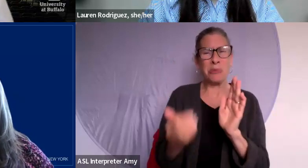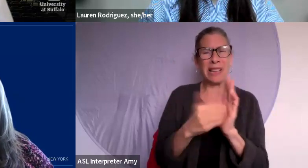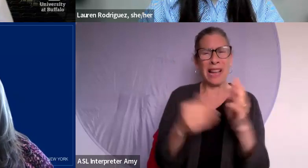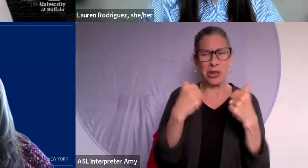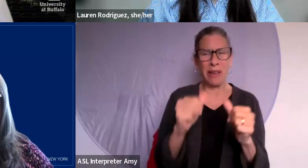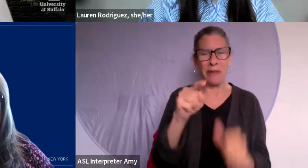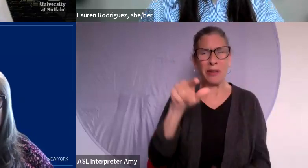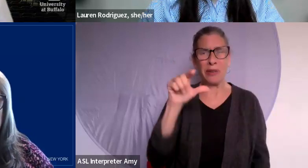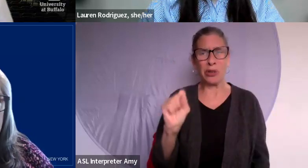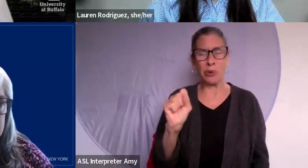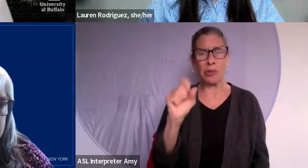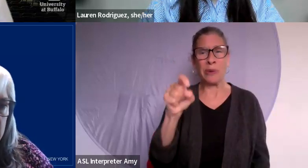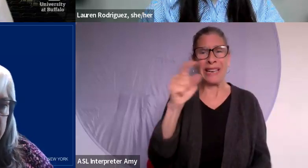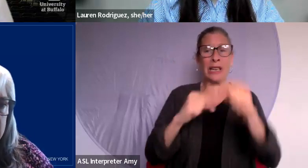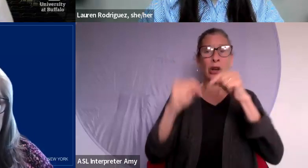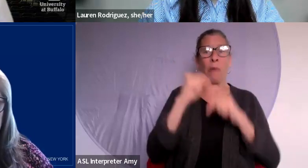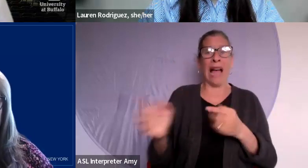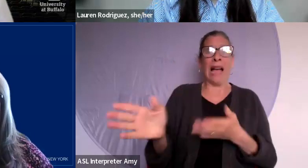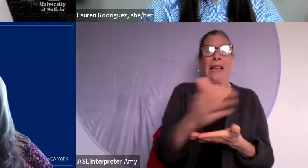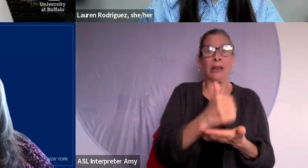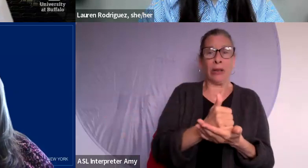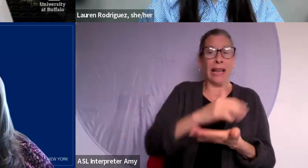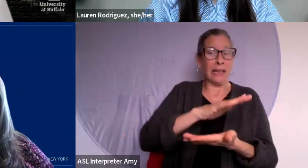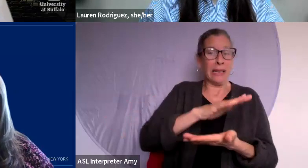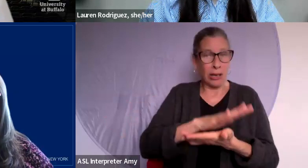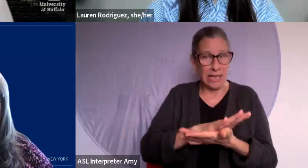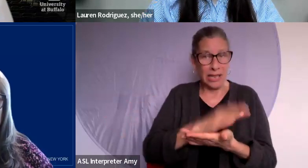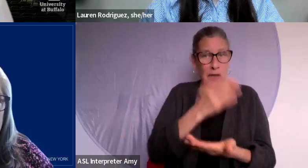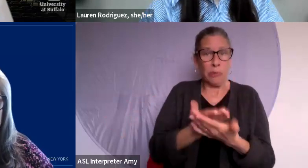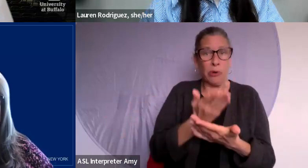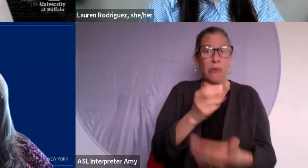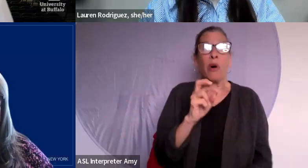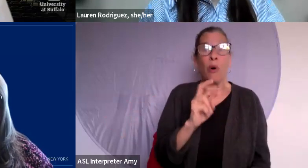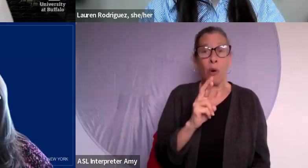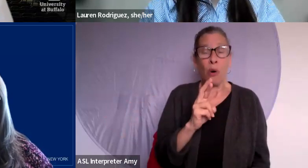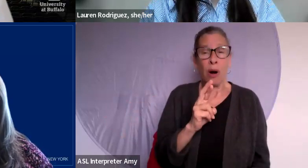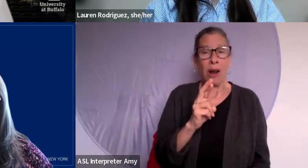where we needed to go back and collect some documentation, or we wanted to make sure that we didn't have multiple campuses